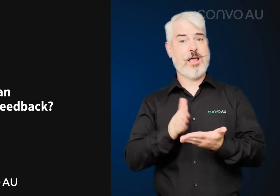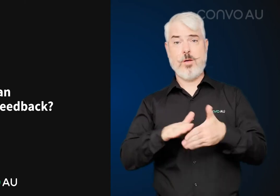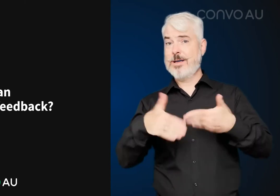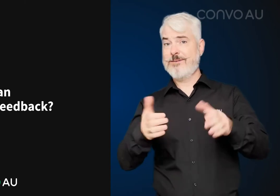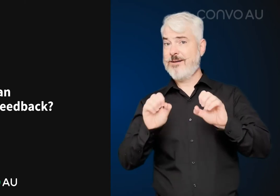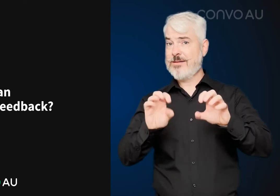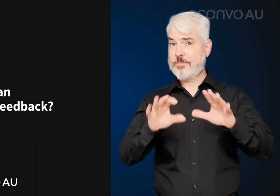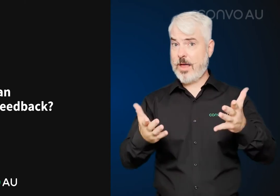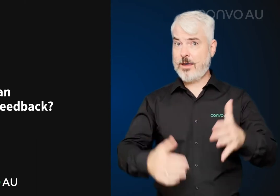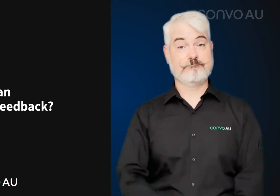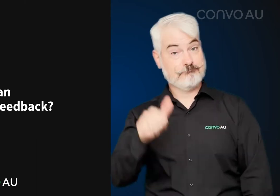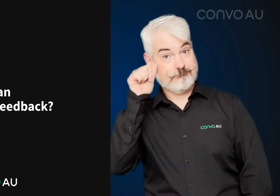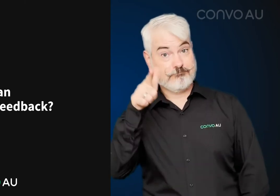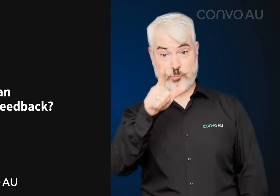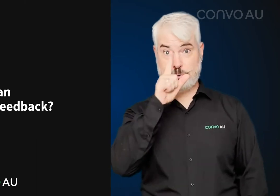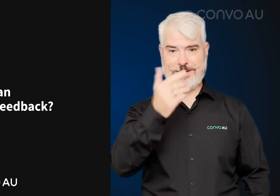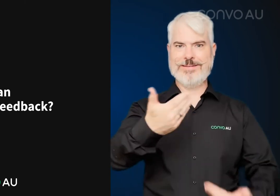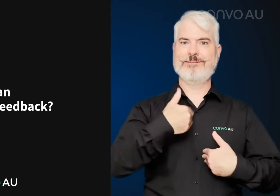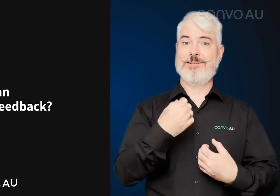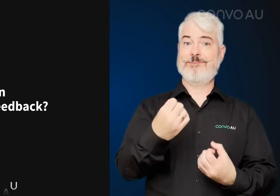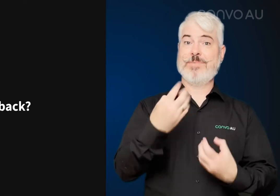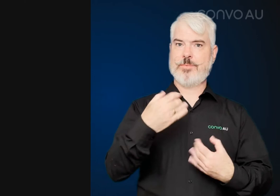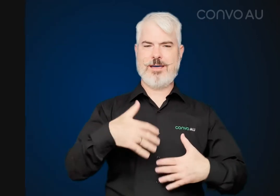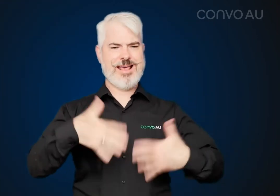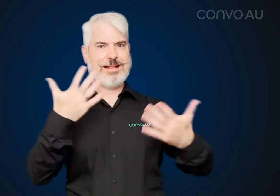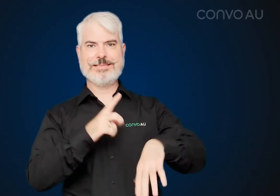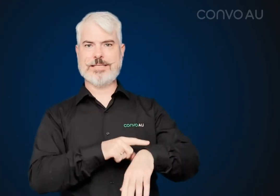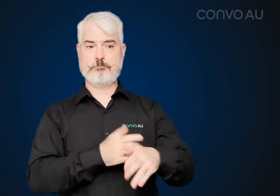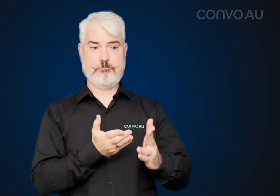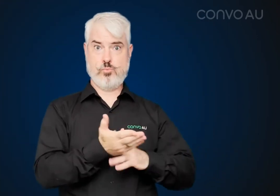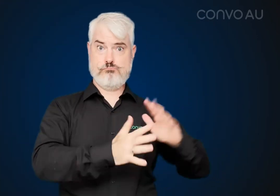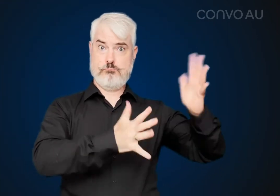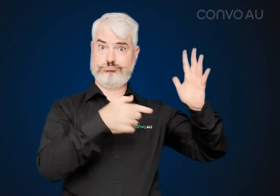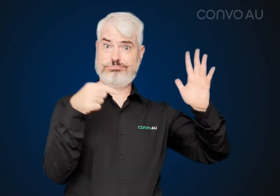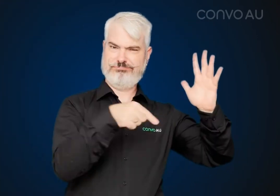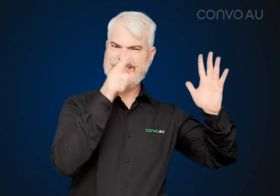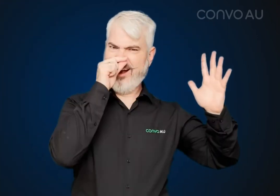How can I give feedback? Did you know you can give us feedback any time, in Auslan?